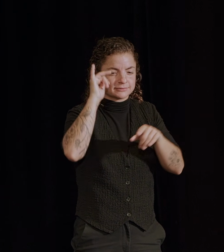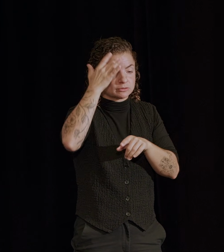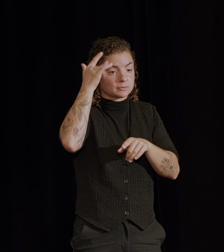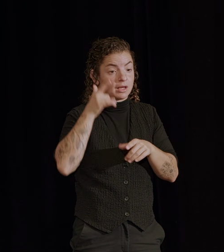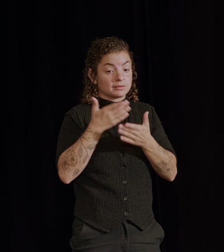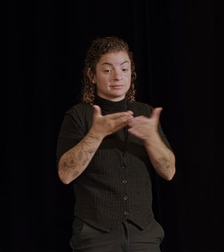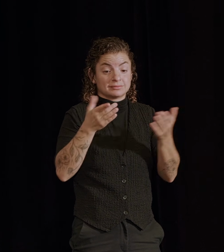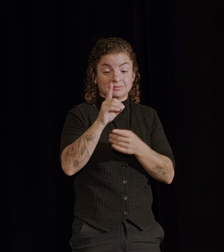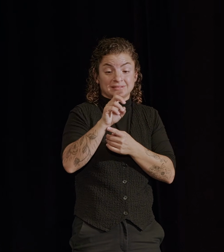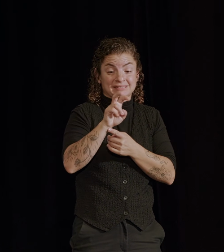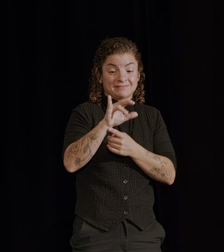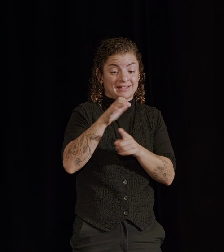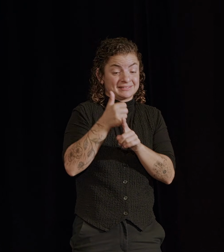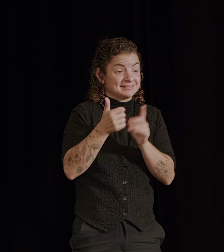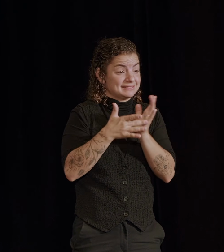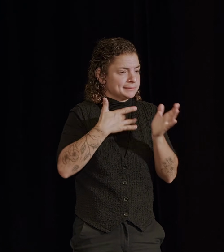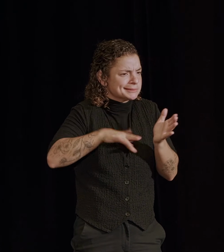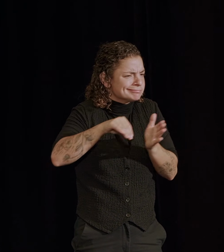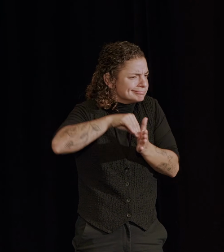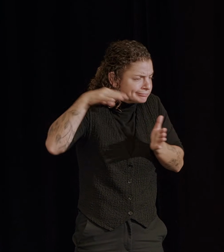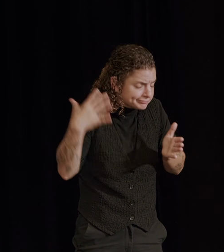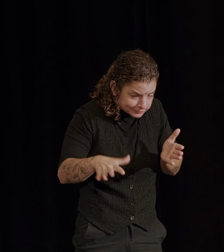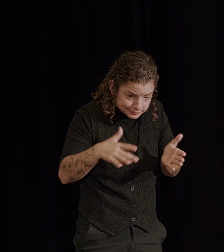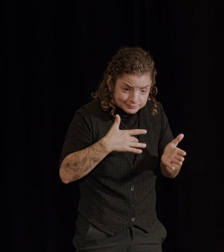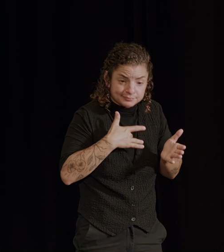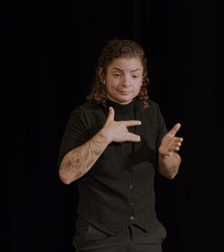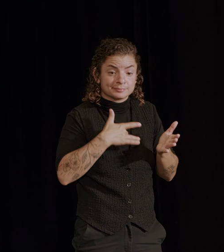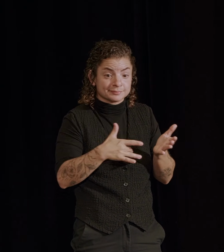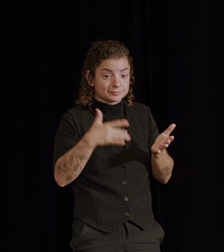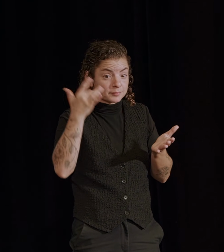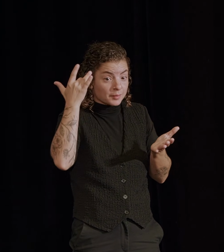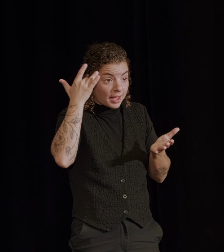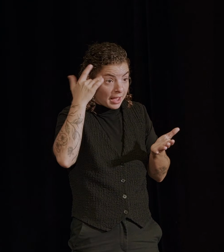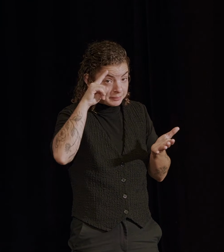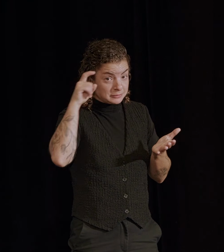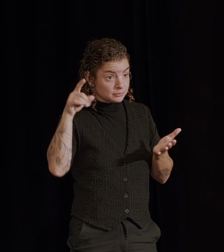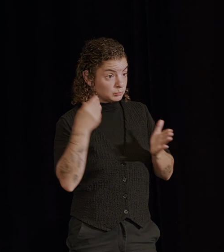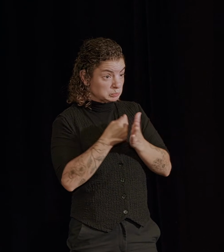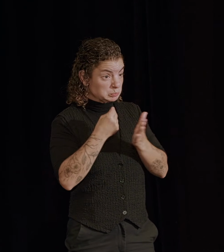I remember when I was younger looking at the price tag of offerings for mom and thinking, "This is